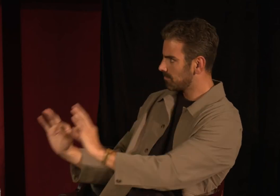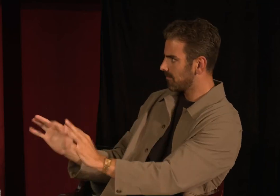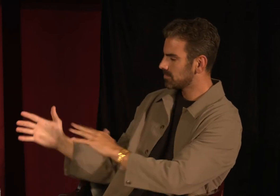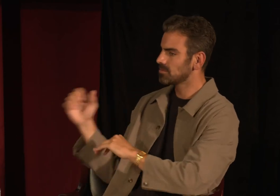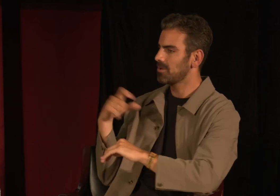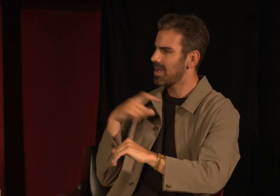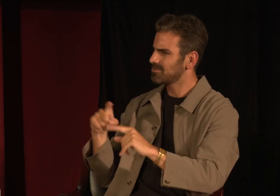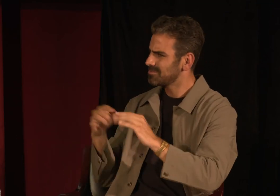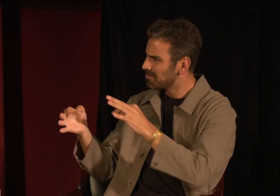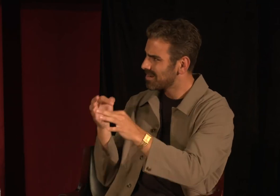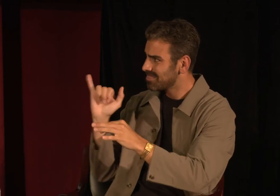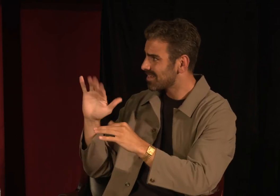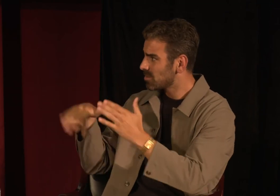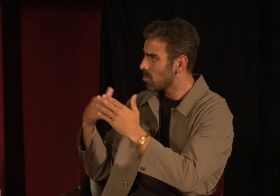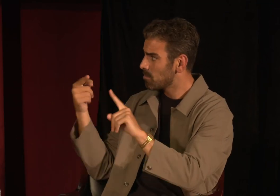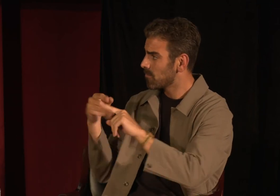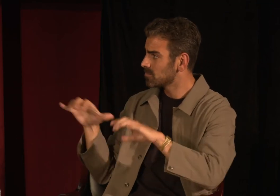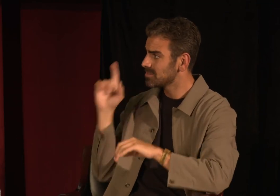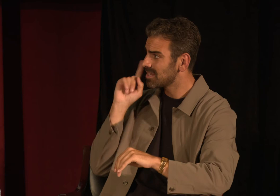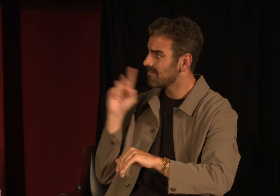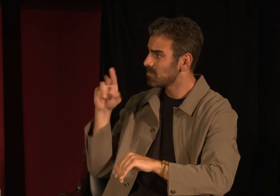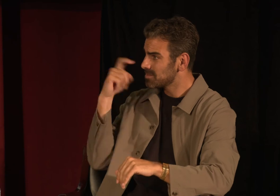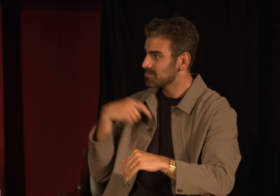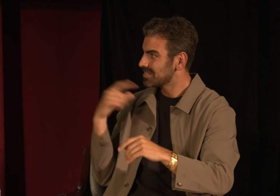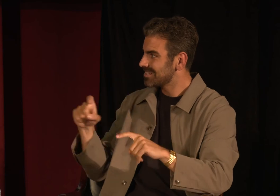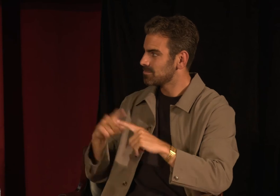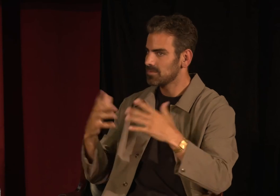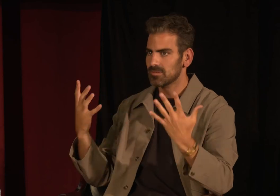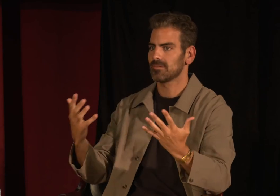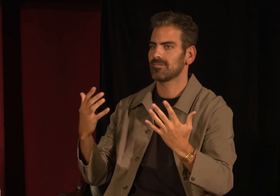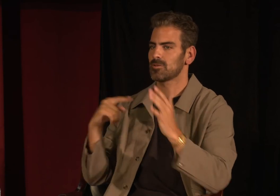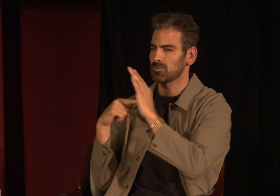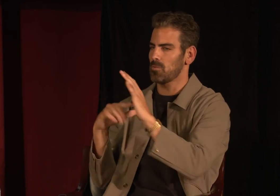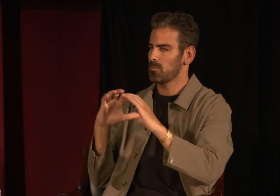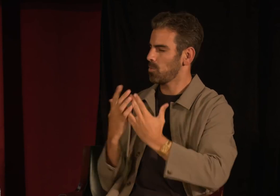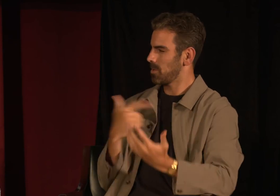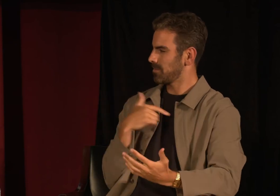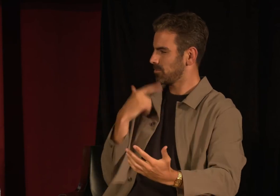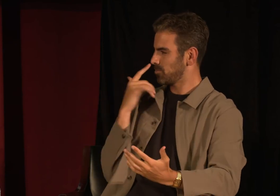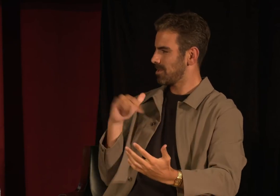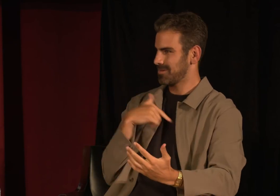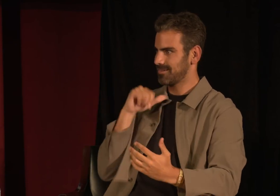Even though we come from all places and all walks of life and all backgrounds, we have to show that there is, in fact, no one right way to be Deaf.